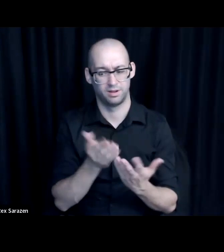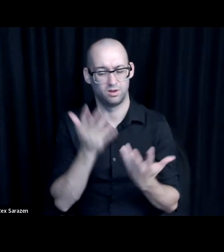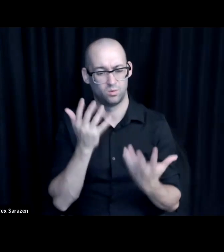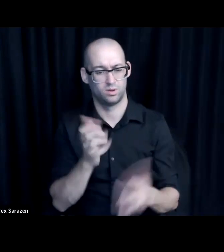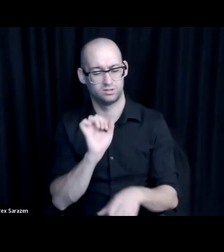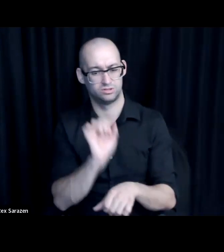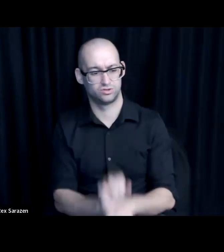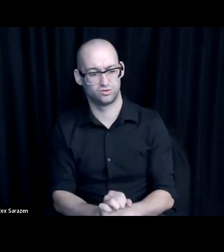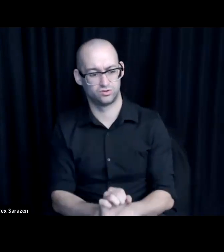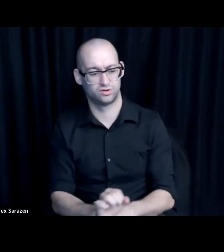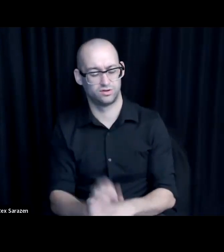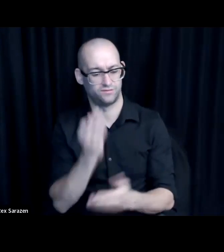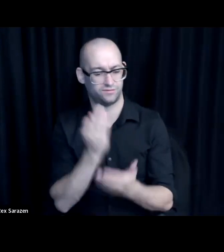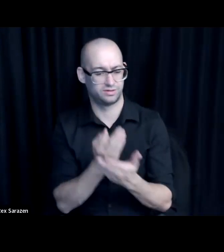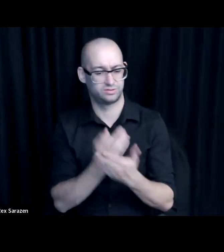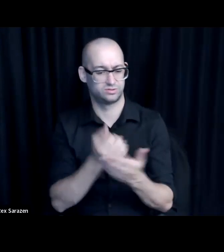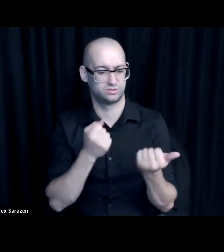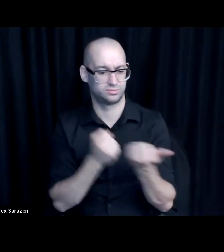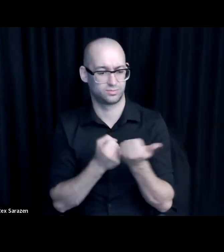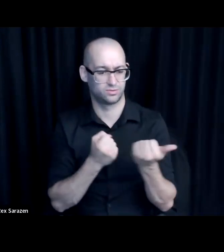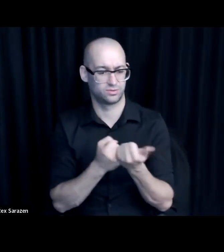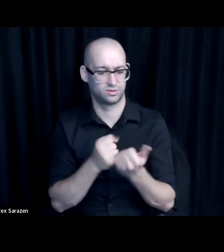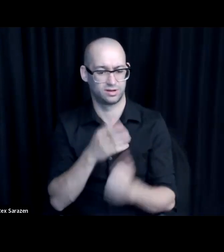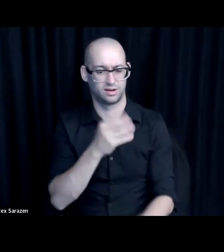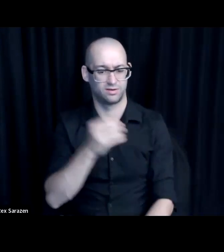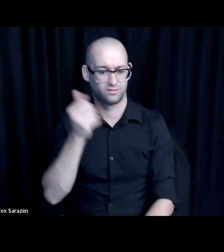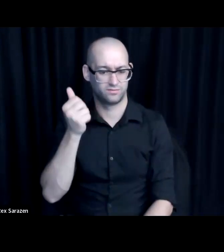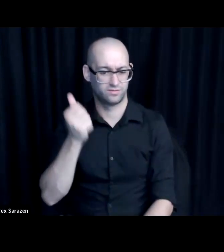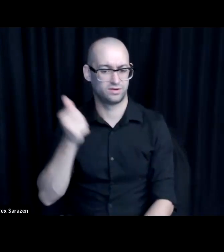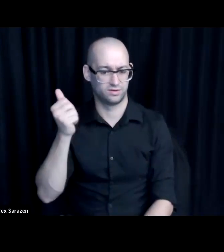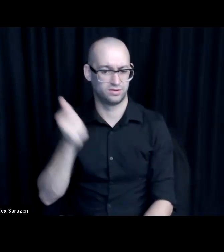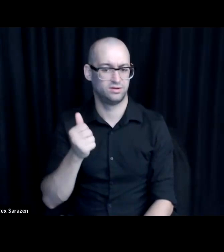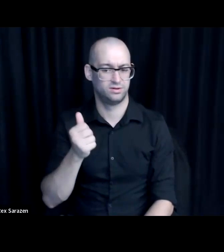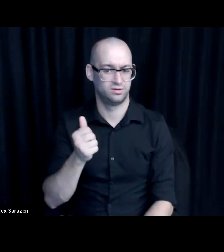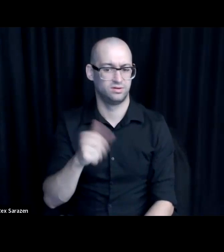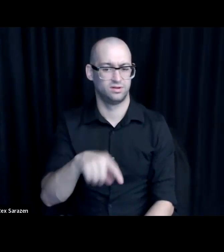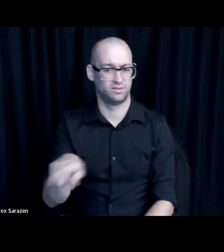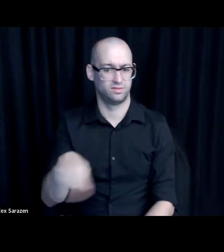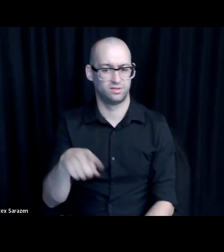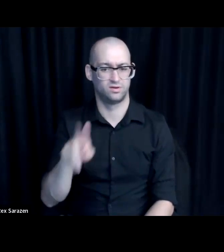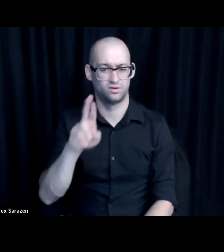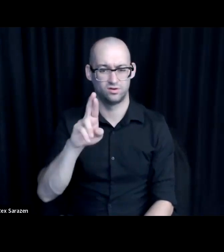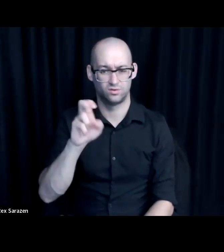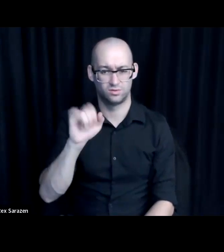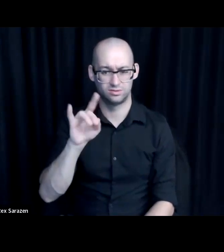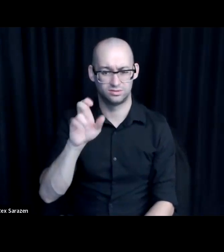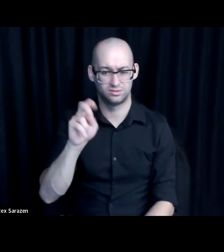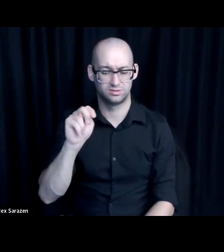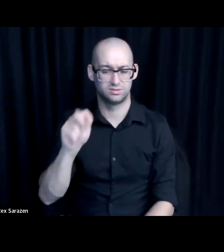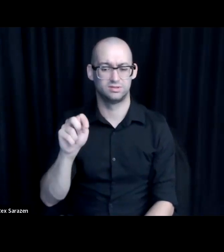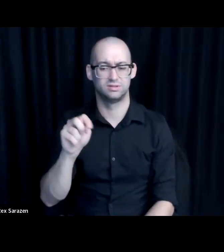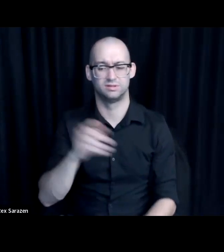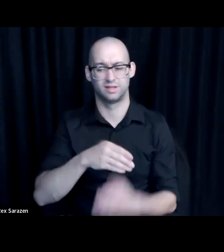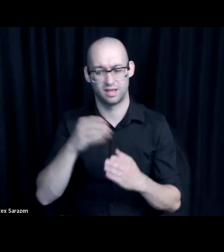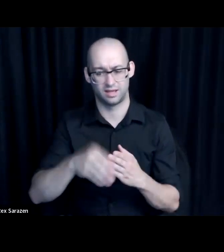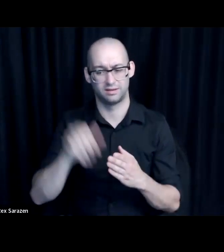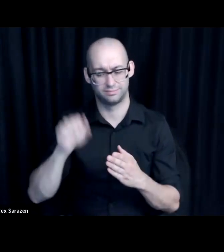financial support and funding to their residents, which would end, of course, on their Federal trust